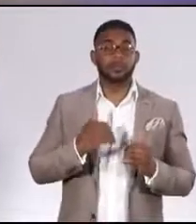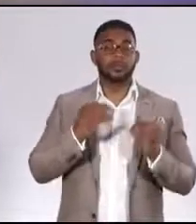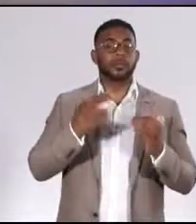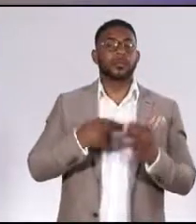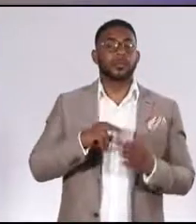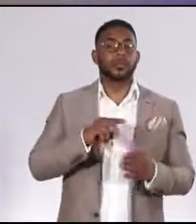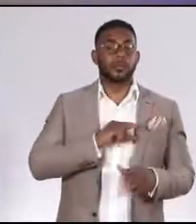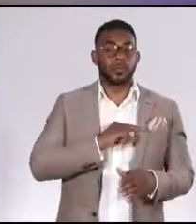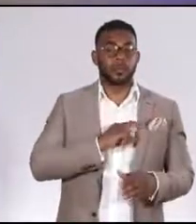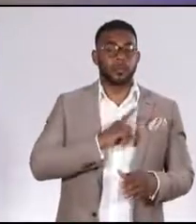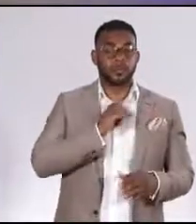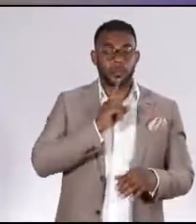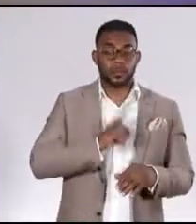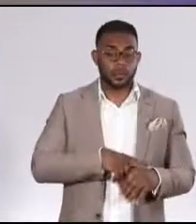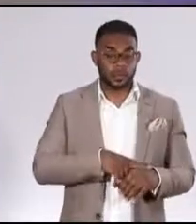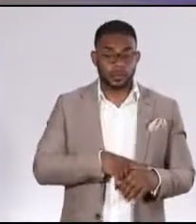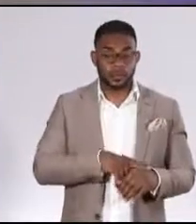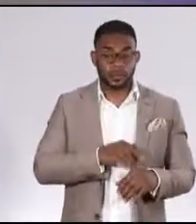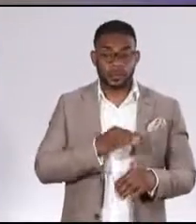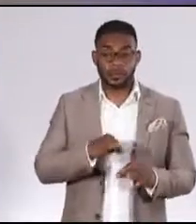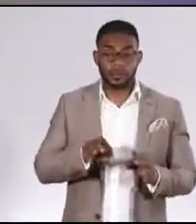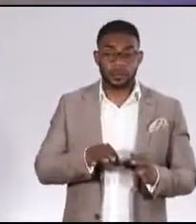real time, close captioning or transcription.